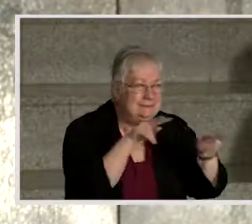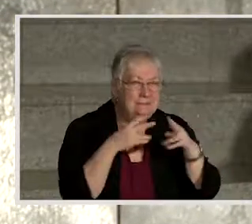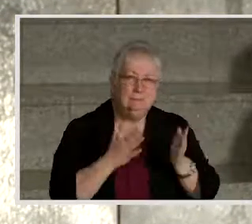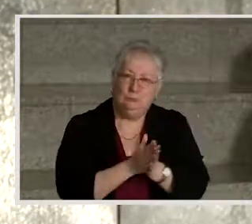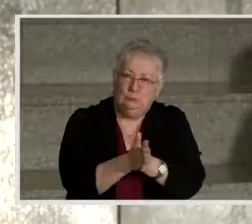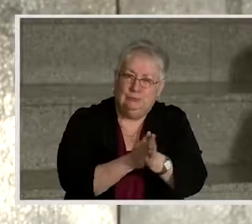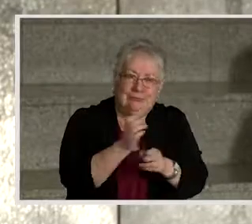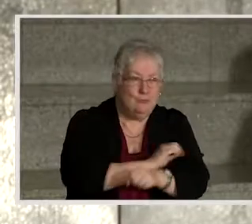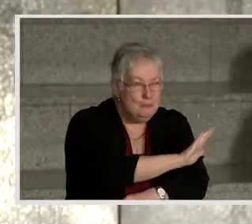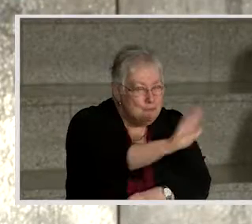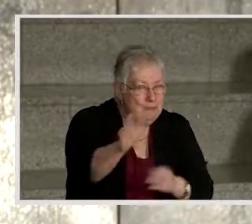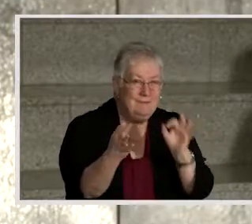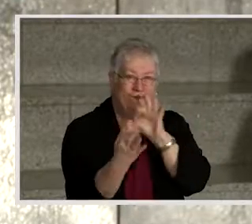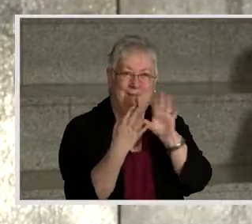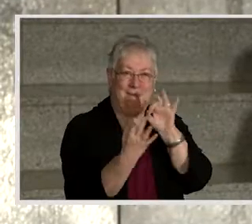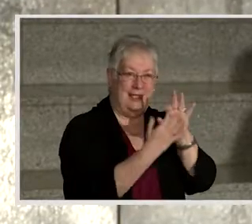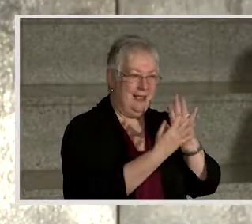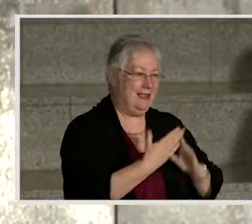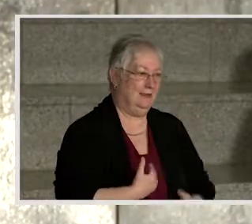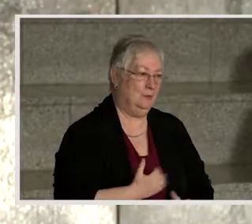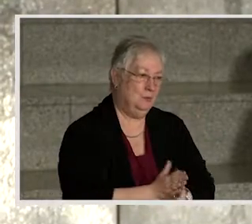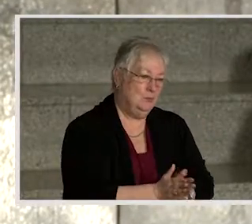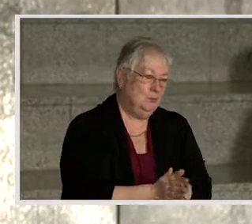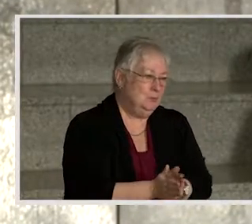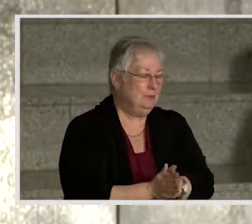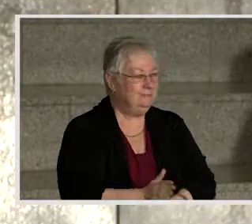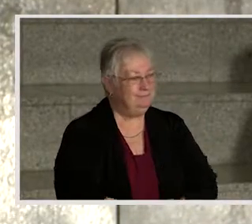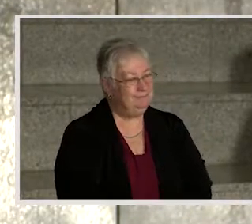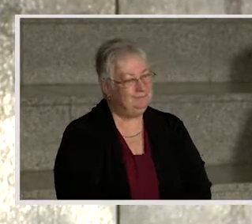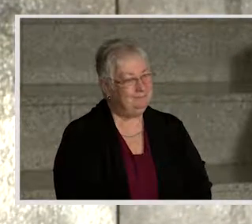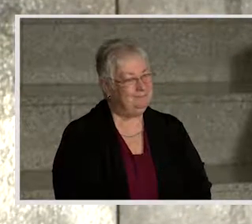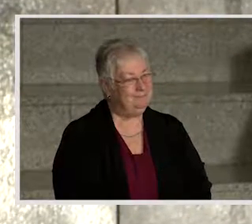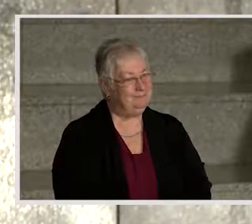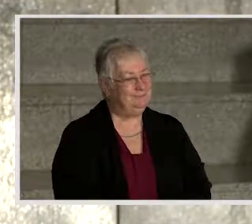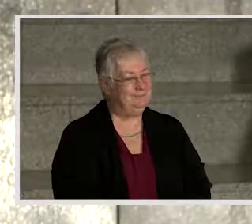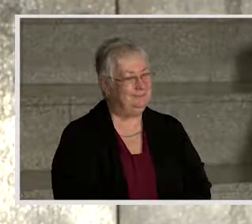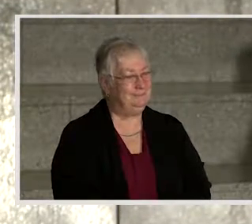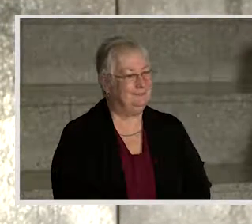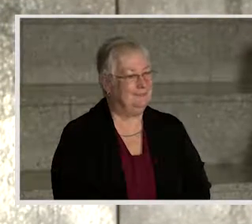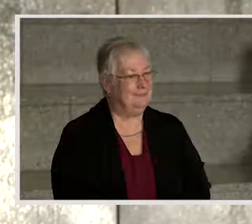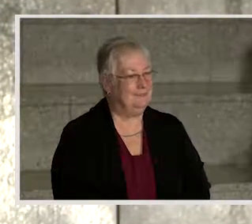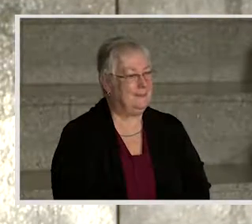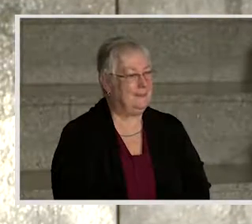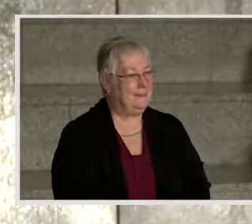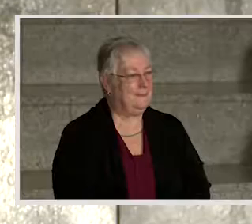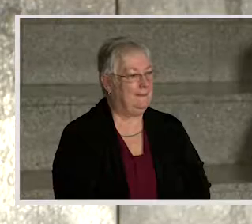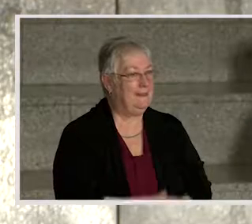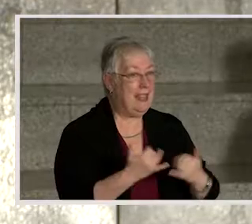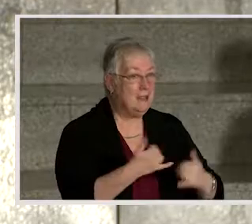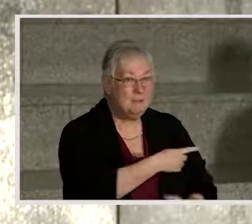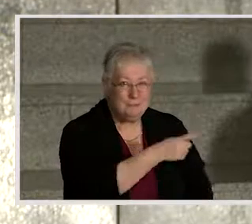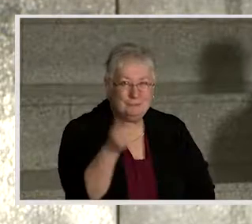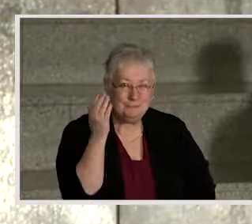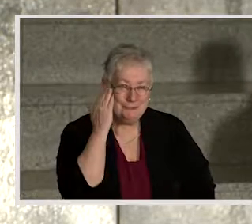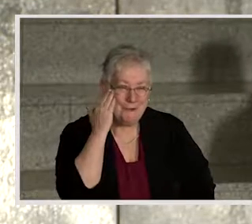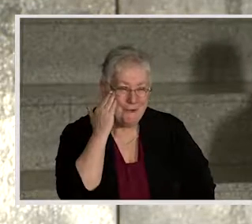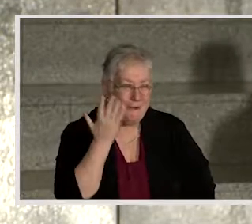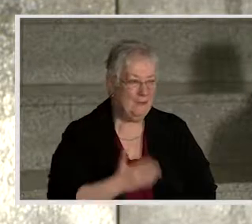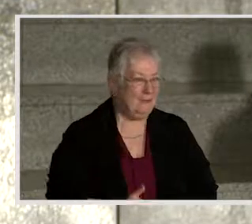AROUND OUR BUDGET. SO I THINK YOU KNOW WHY WE ARE DOING THESE ENGAGEMENT FORUMS.